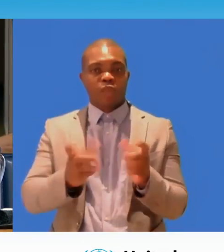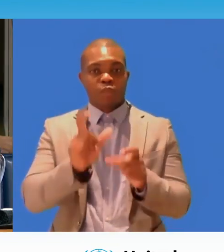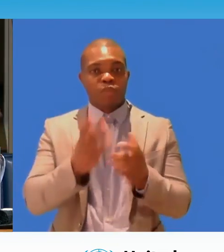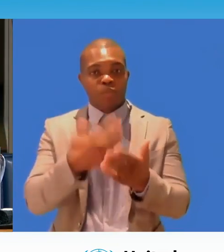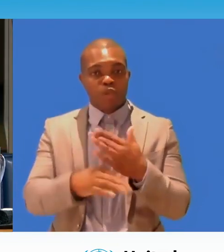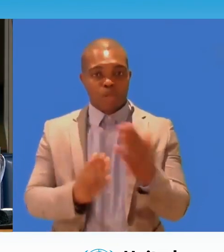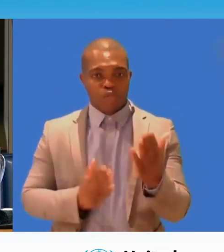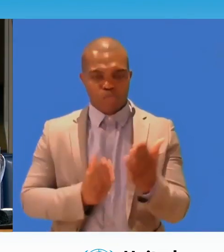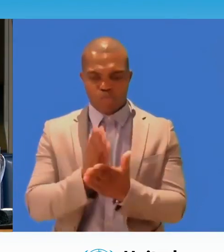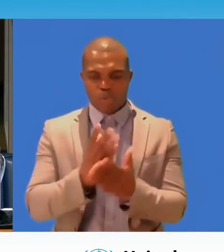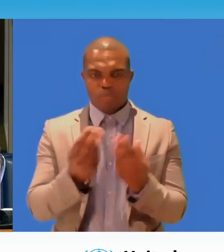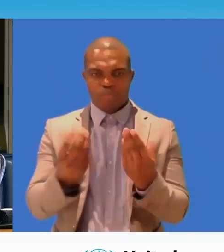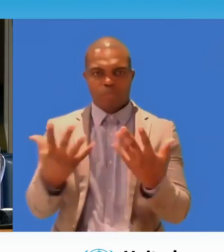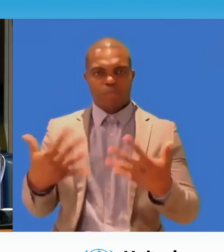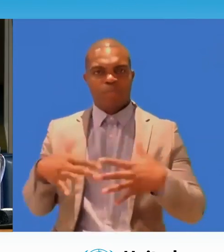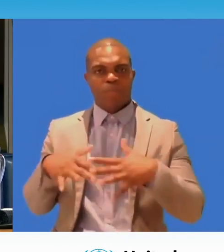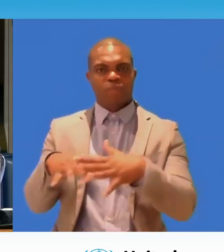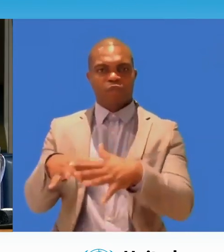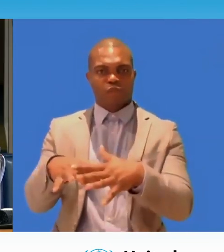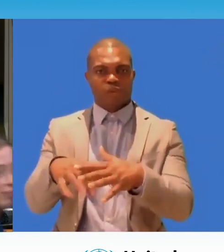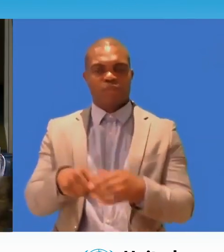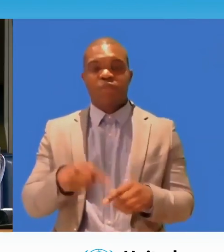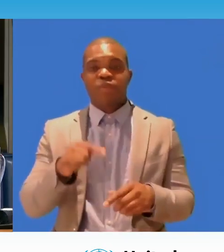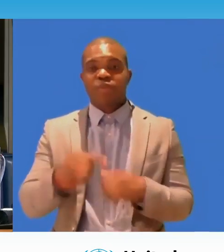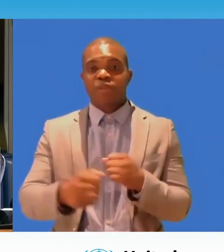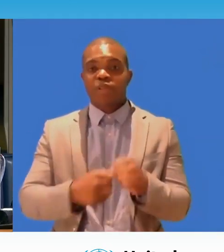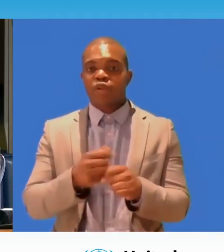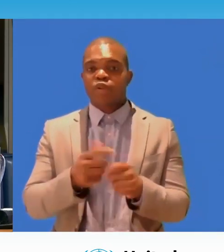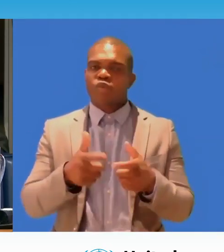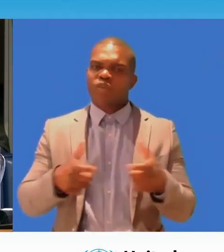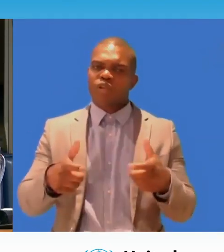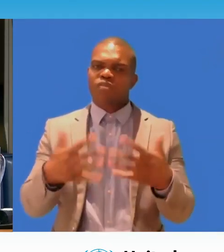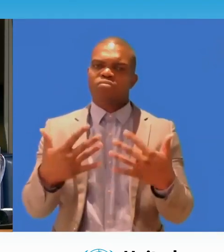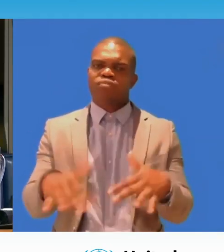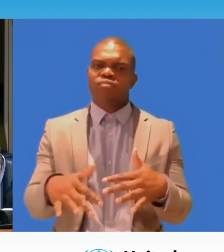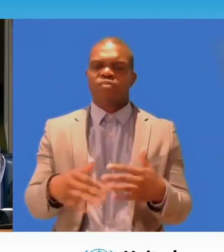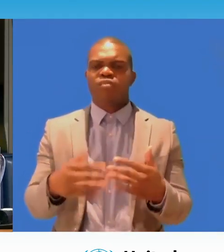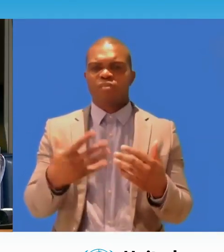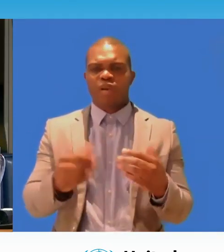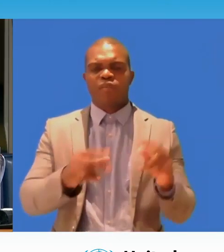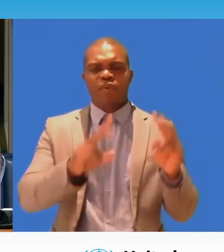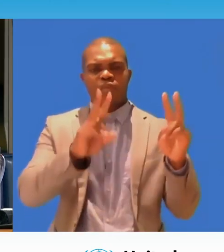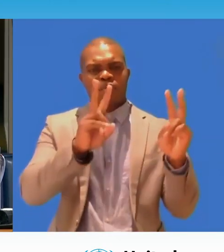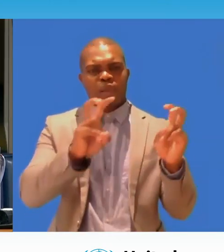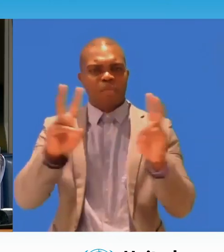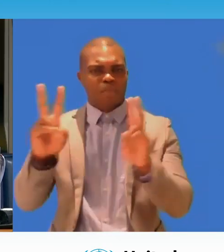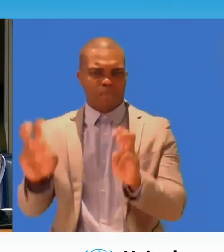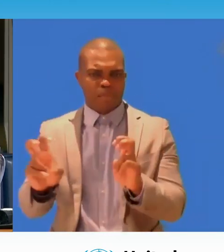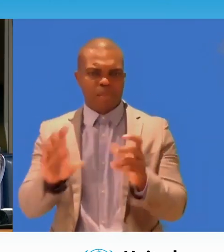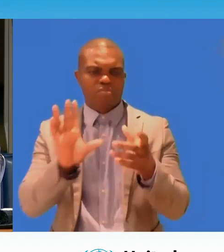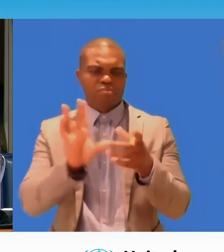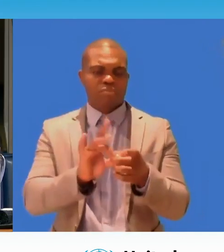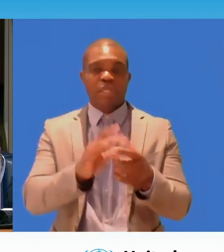has taken place under the overarching theme of rethinking disability inclusion in the in in the